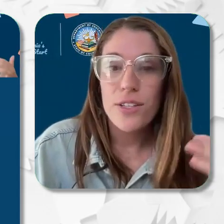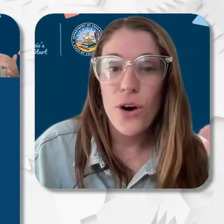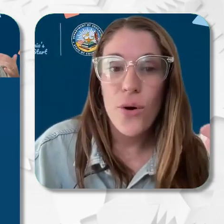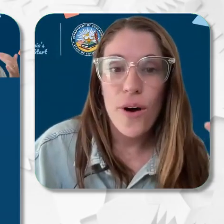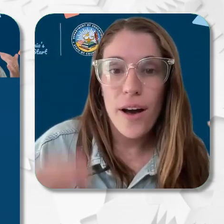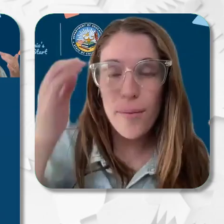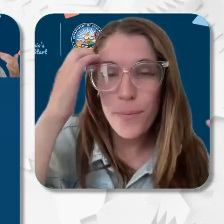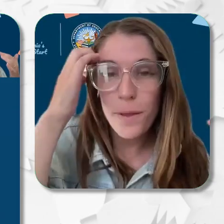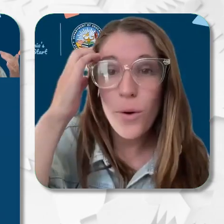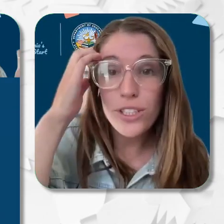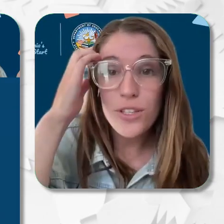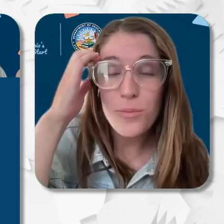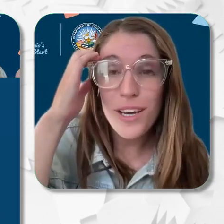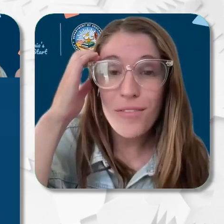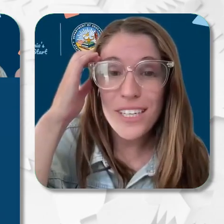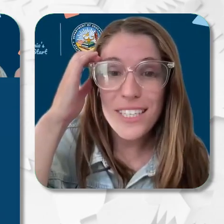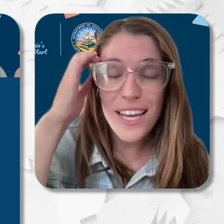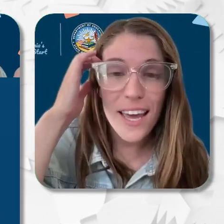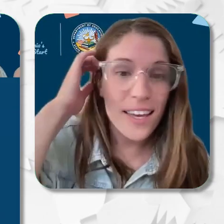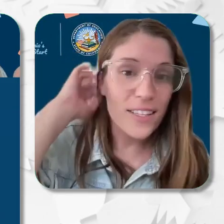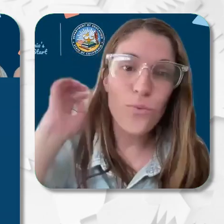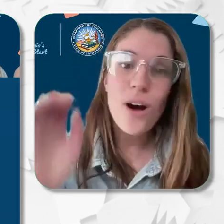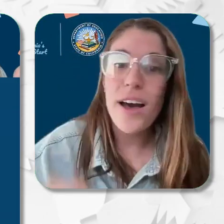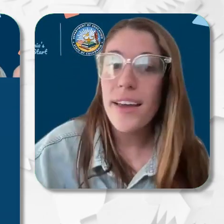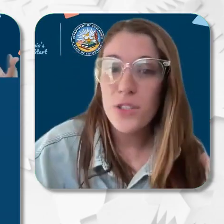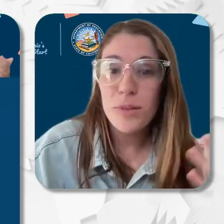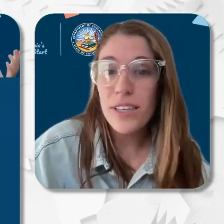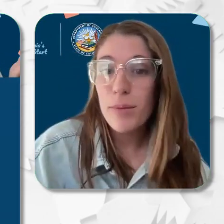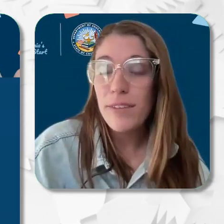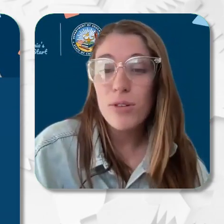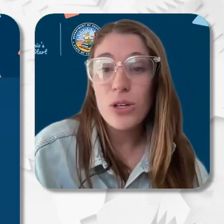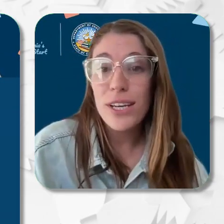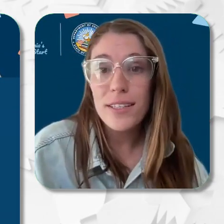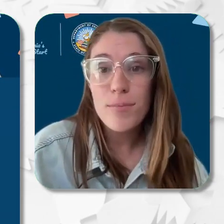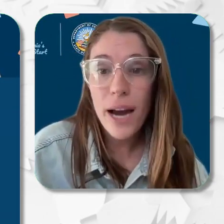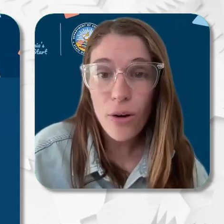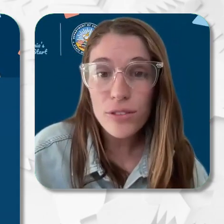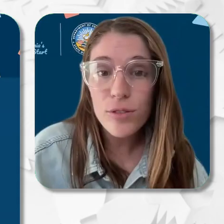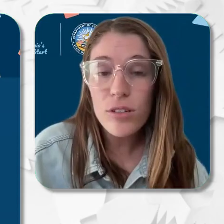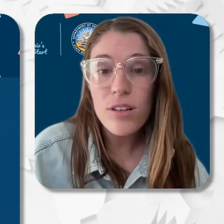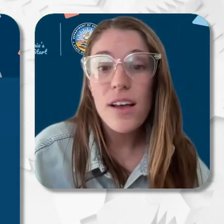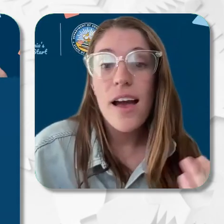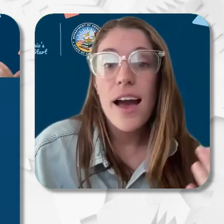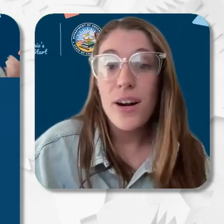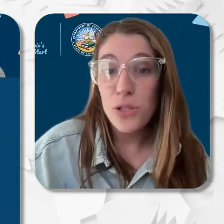So the questions we'll be covering today is why do you believe playful learning is powerful? How do